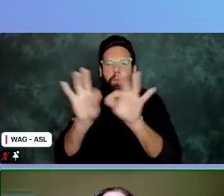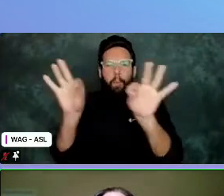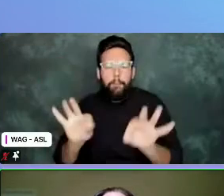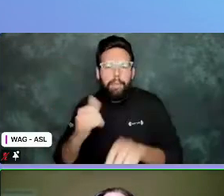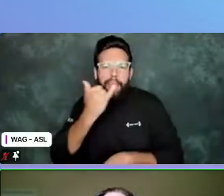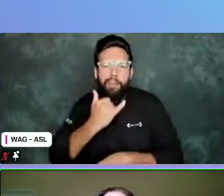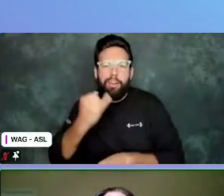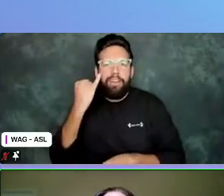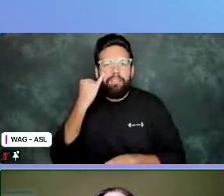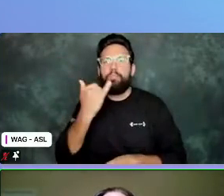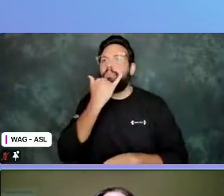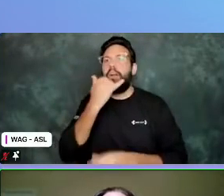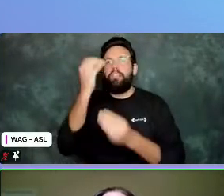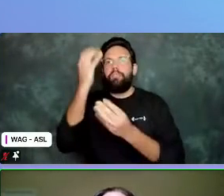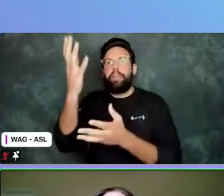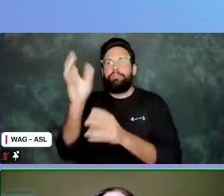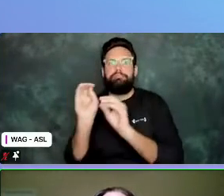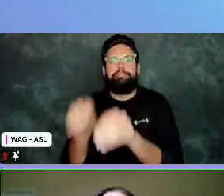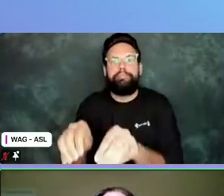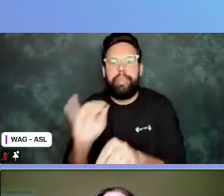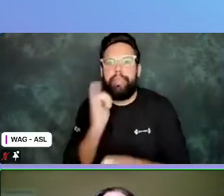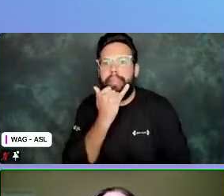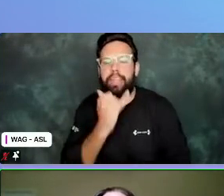talk about handling form errors when invalid